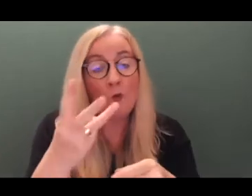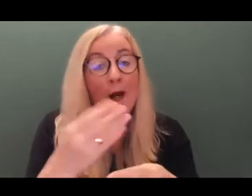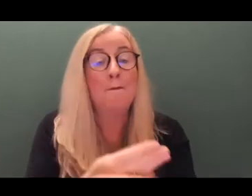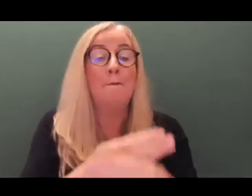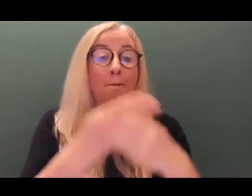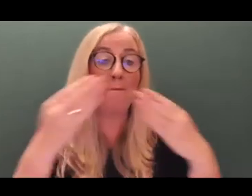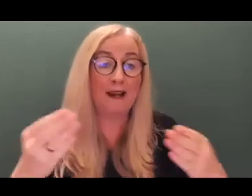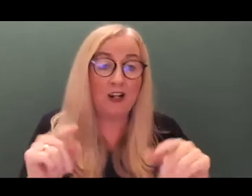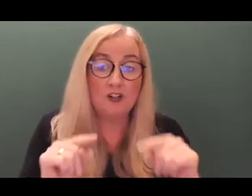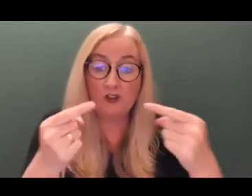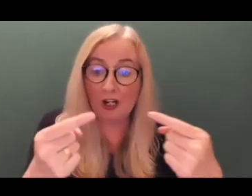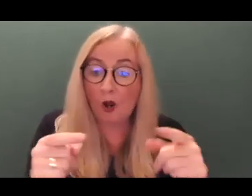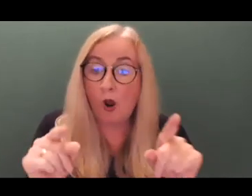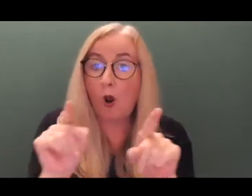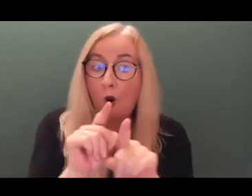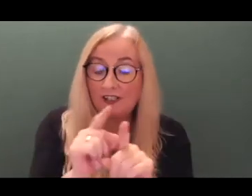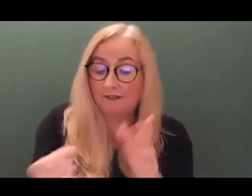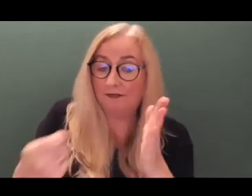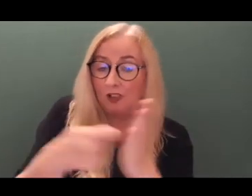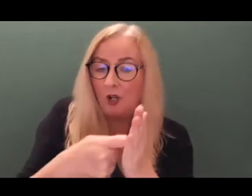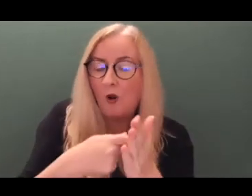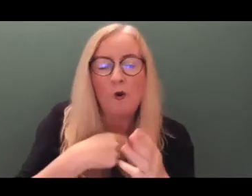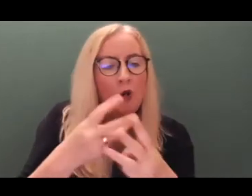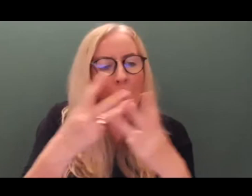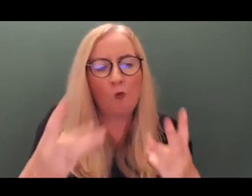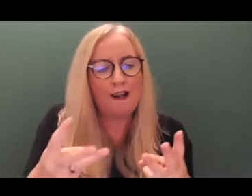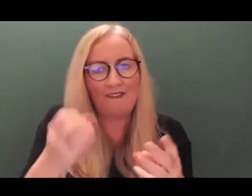What's also really important is that we don't lose sight of the challenges for people who